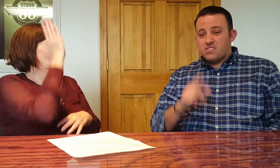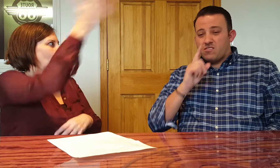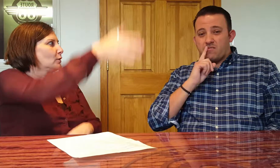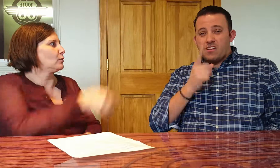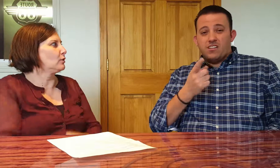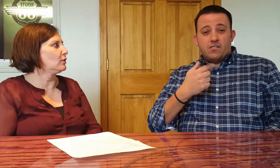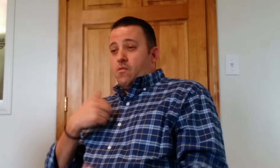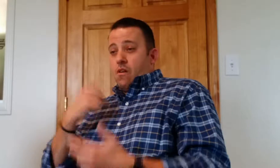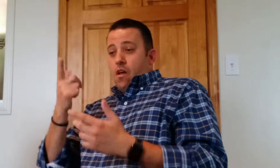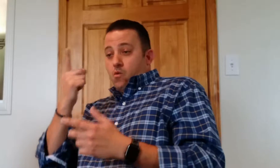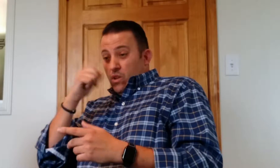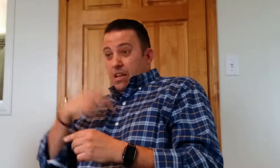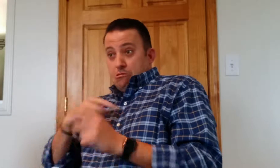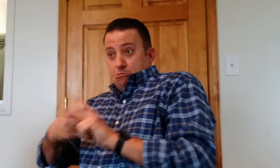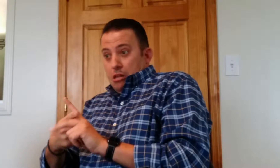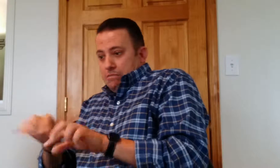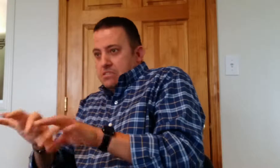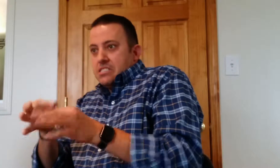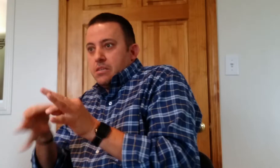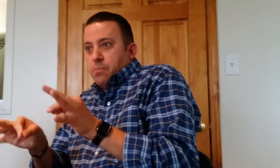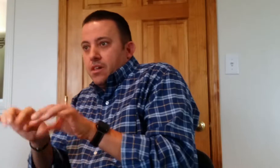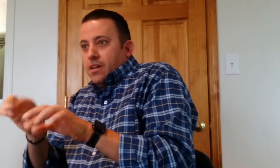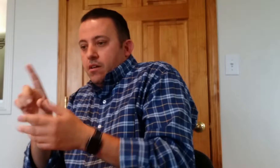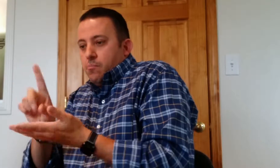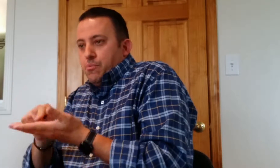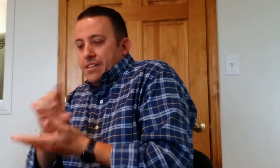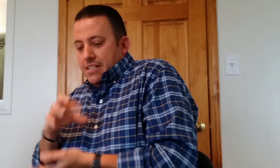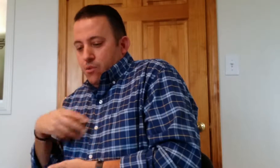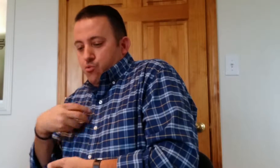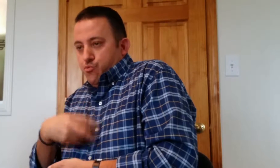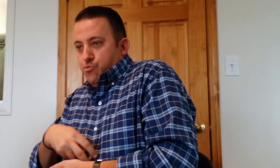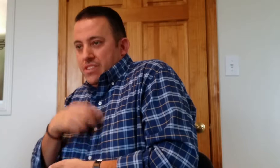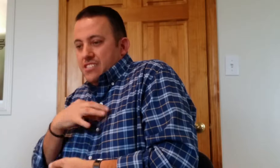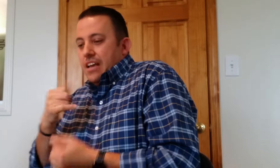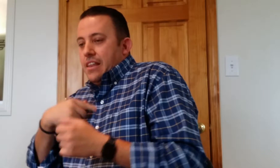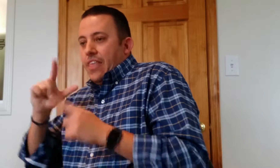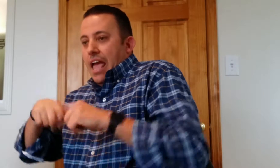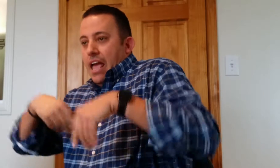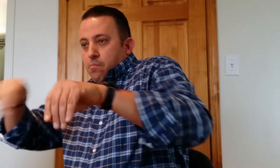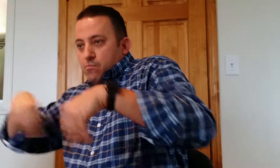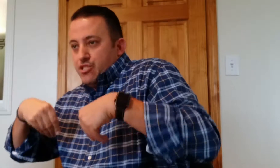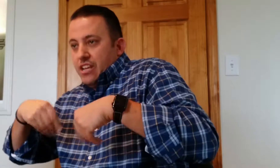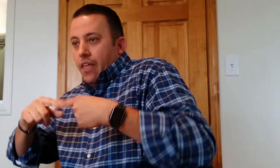Sure. I started very simple with small print designs, and then we added machines